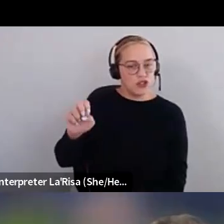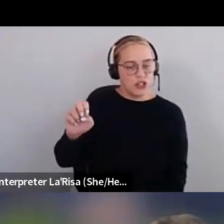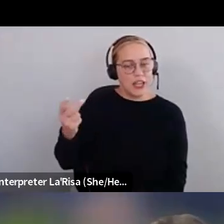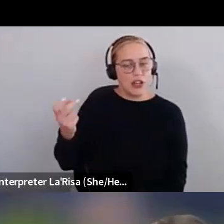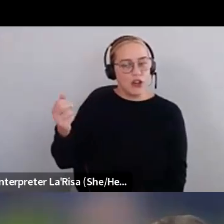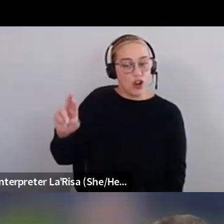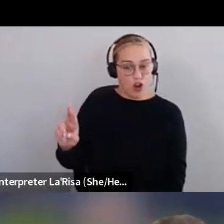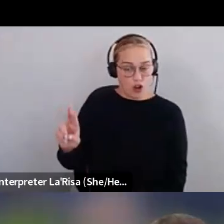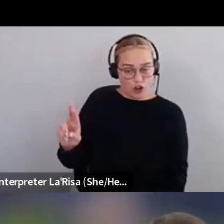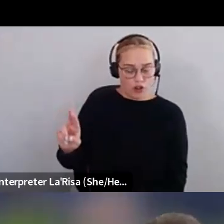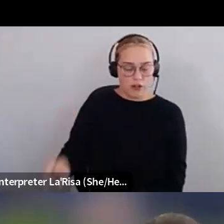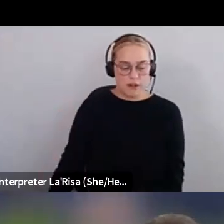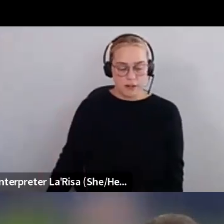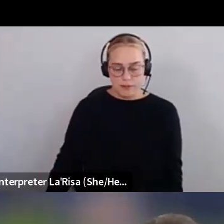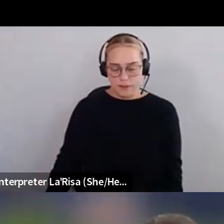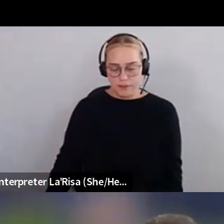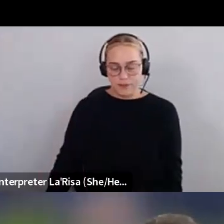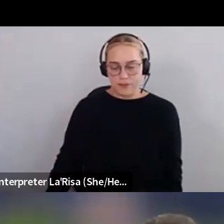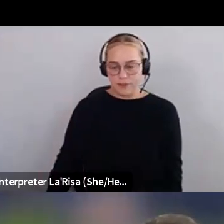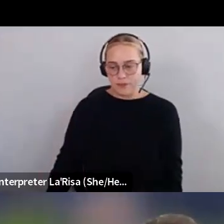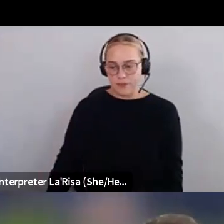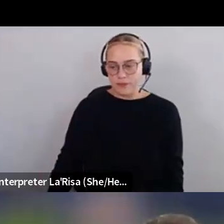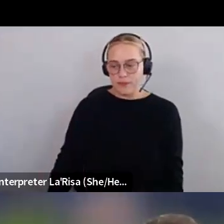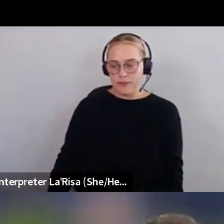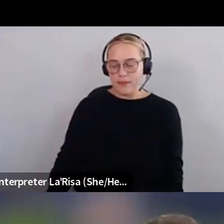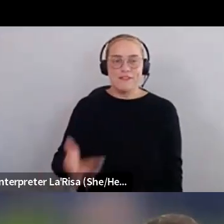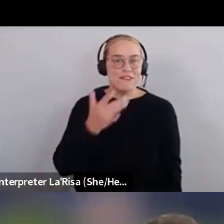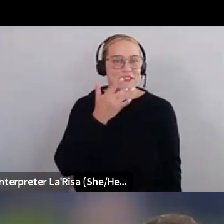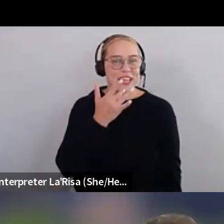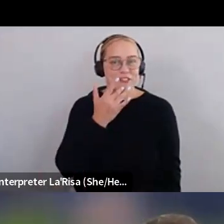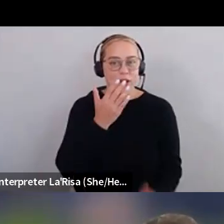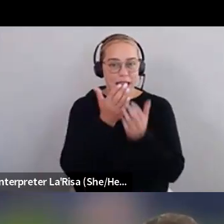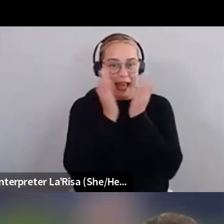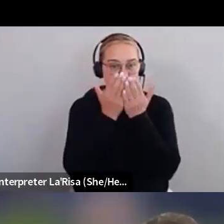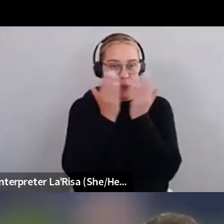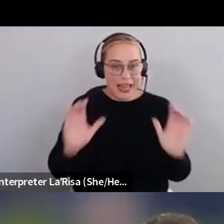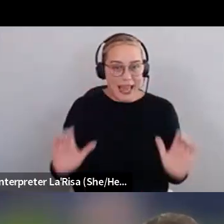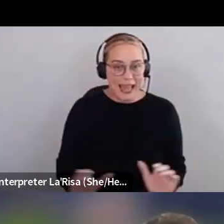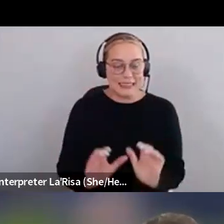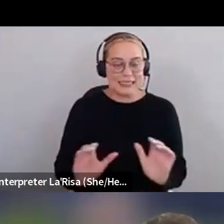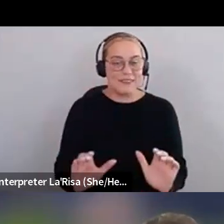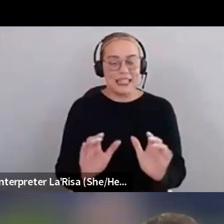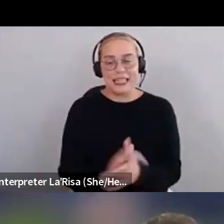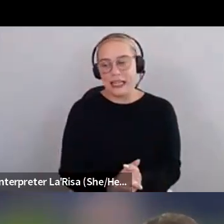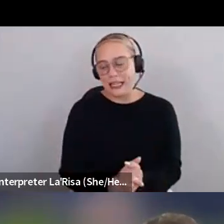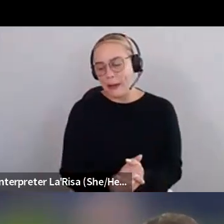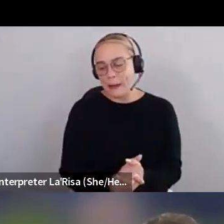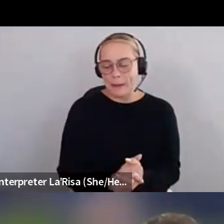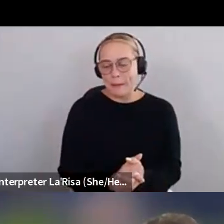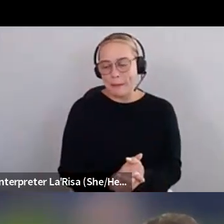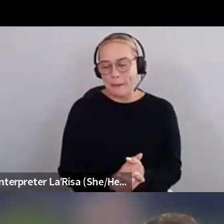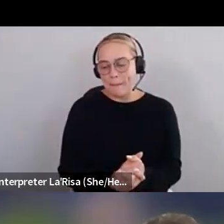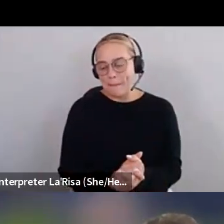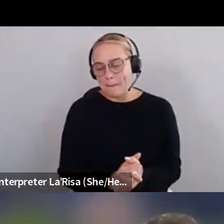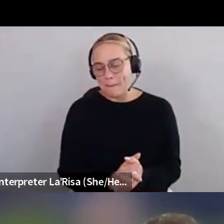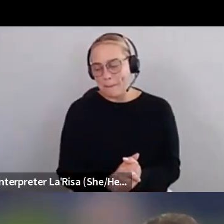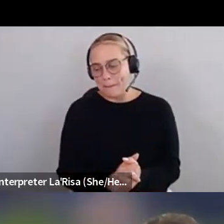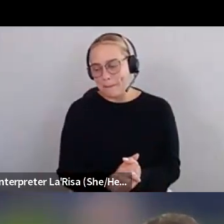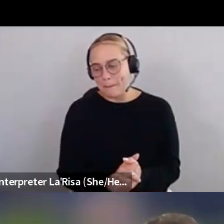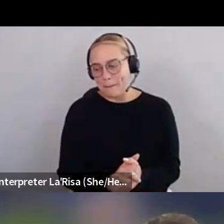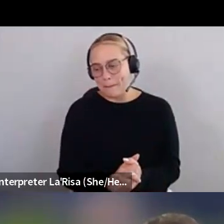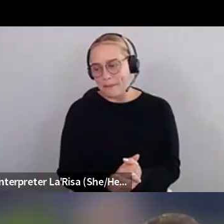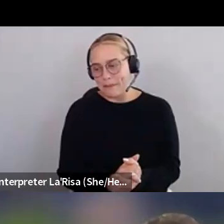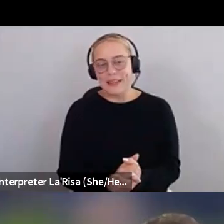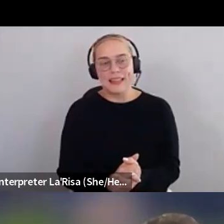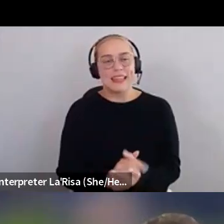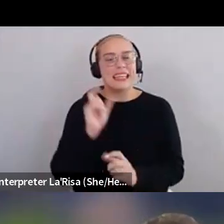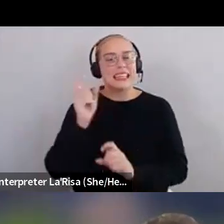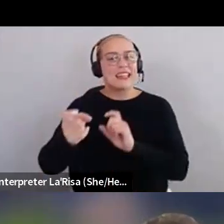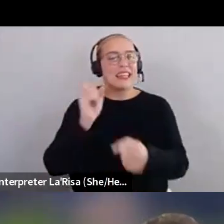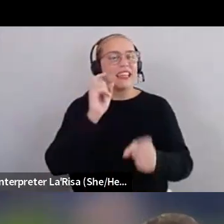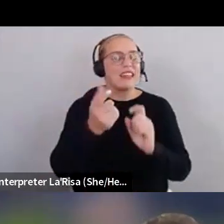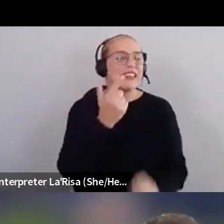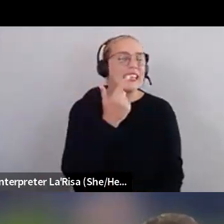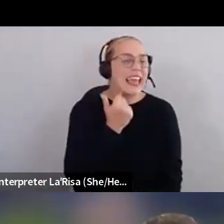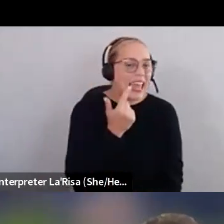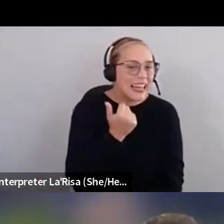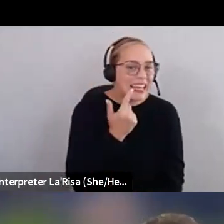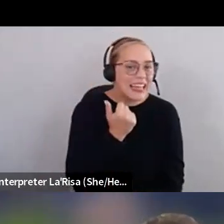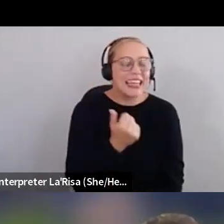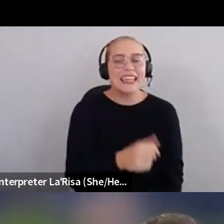: My name is Emily Robinson and I'm from Princeville West Virginia. I